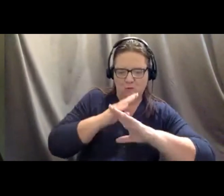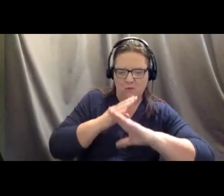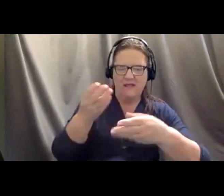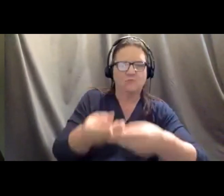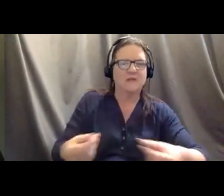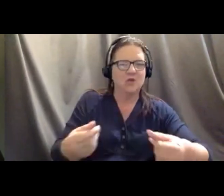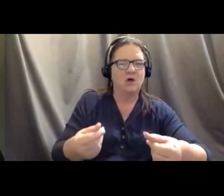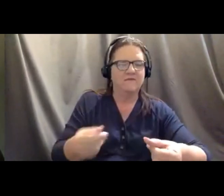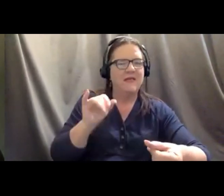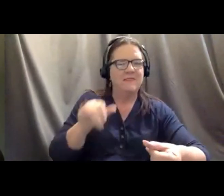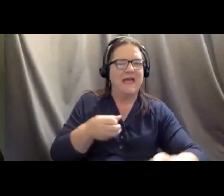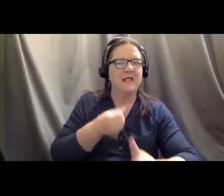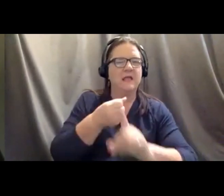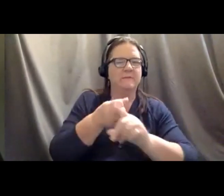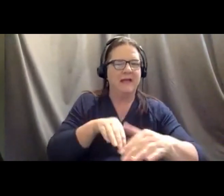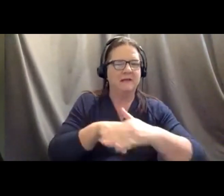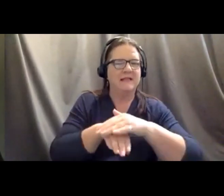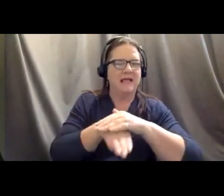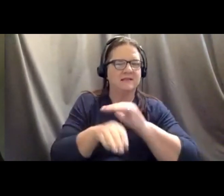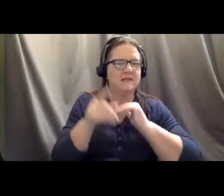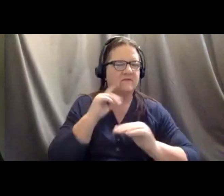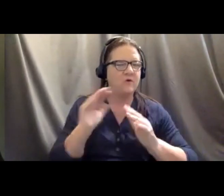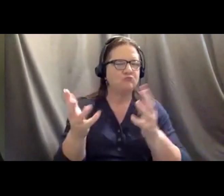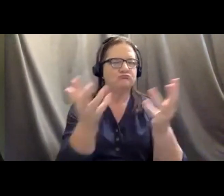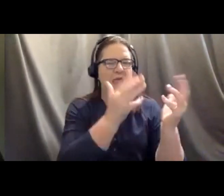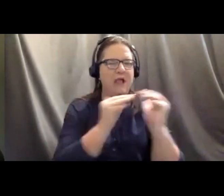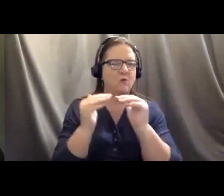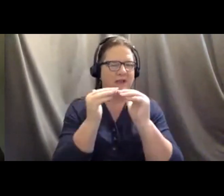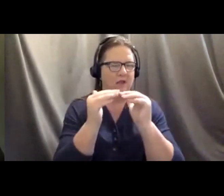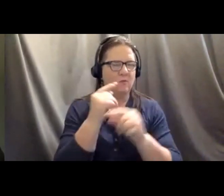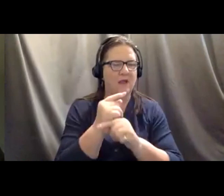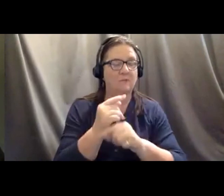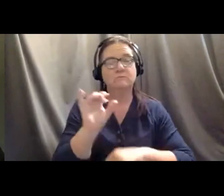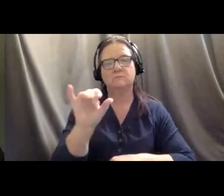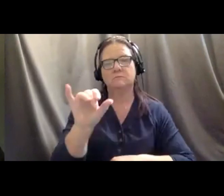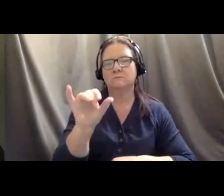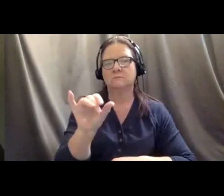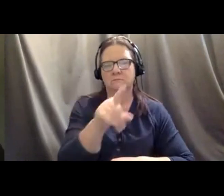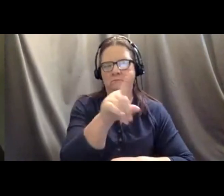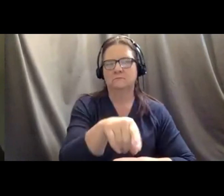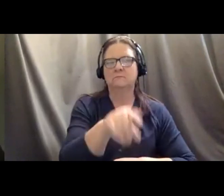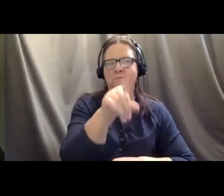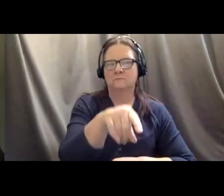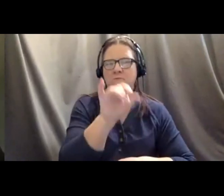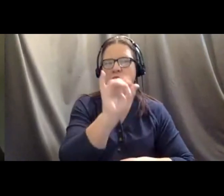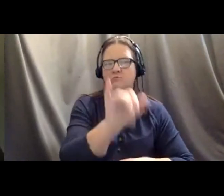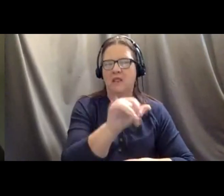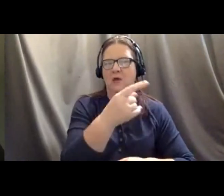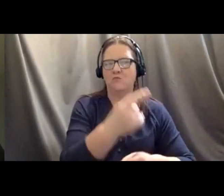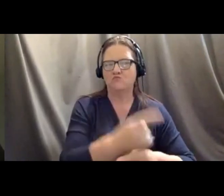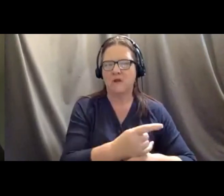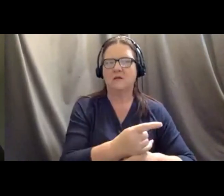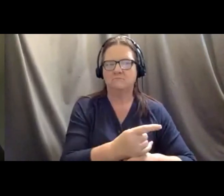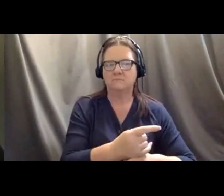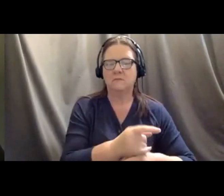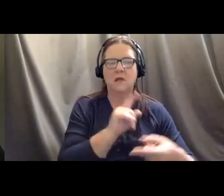So there's several pieces there. Our communication. How are we communicating?